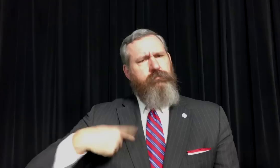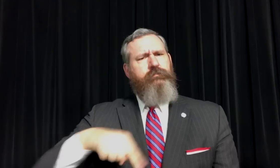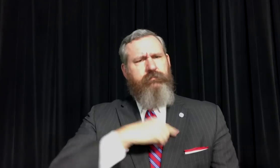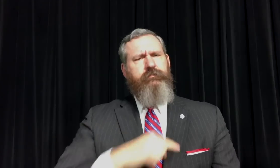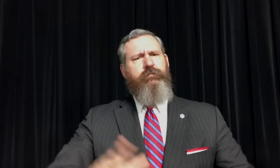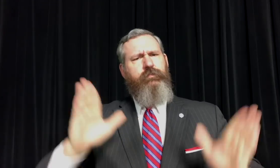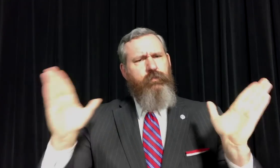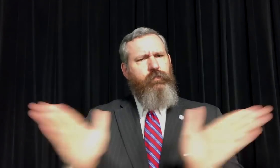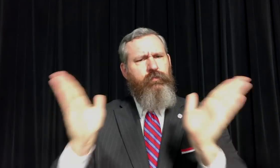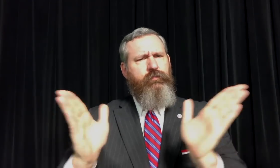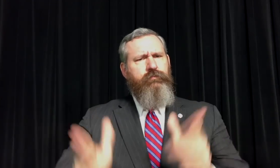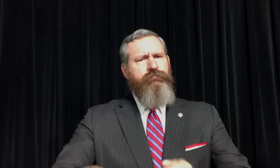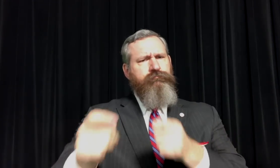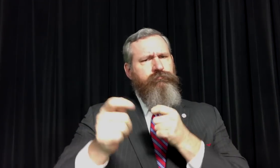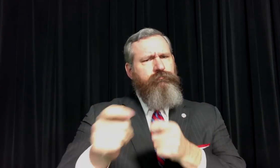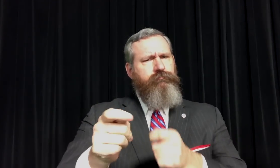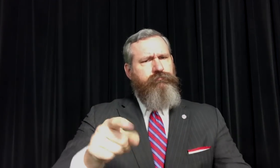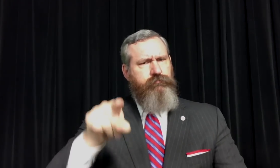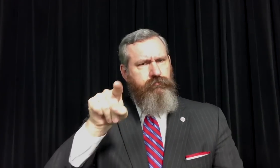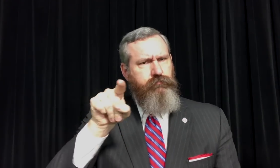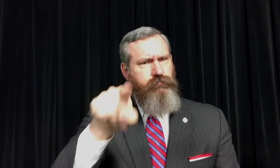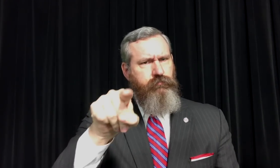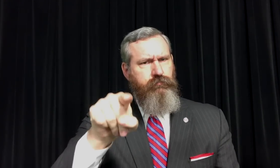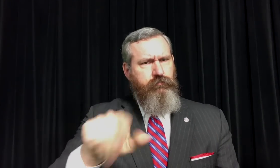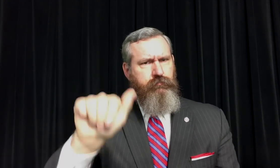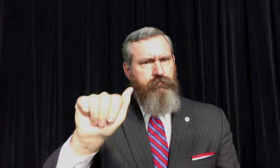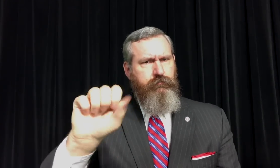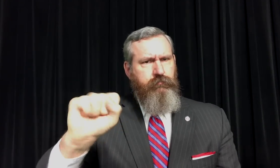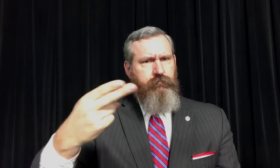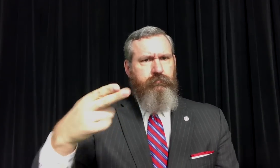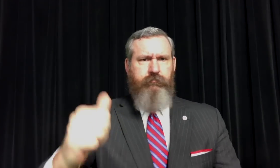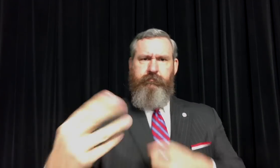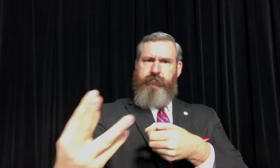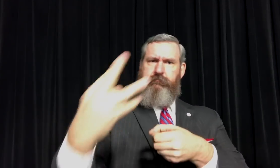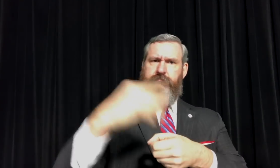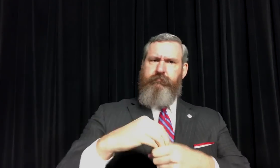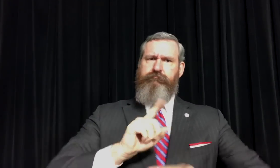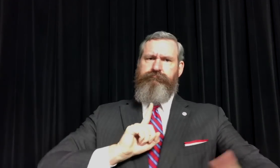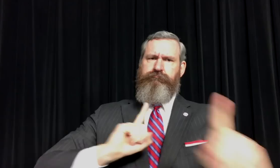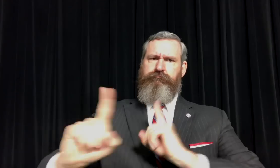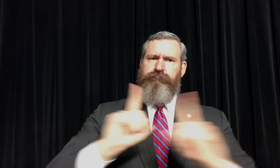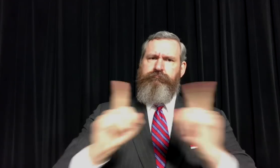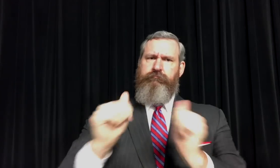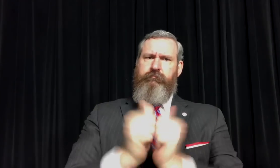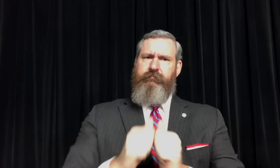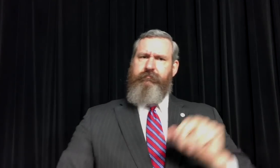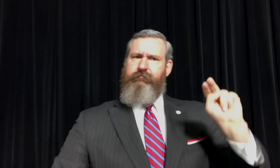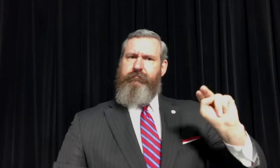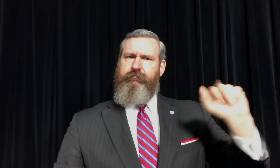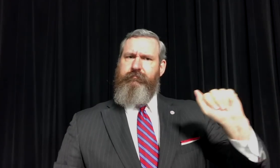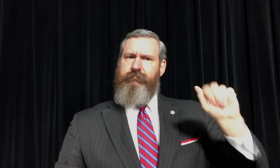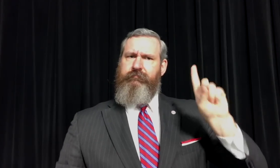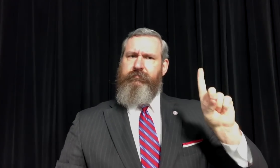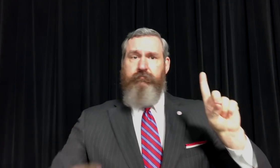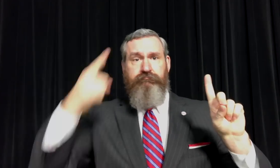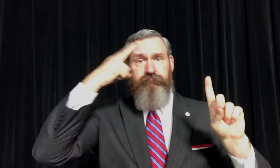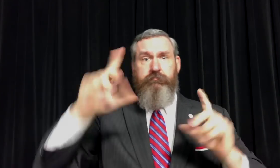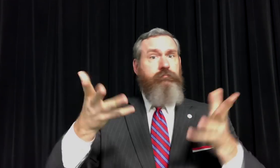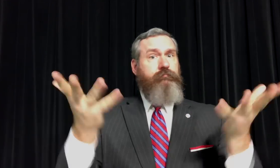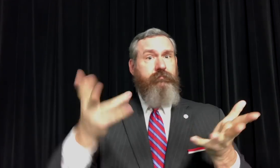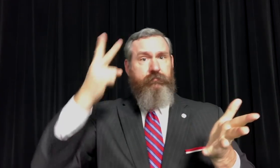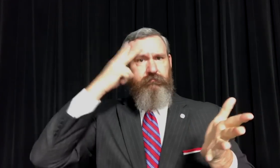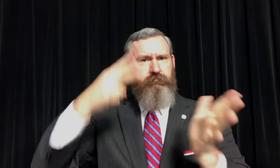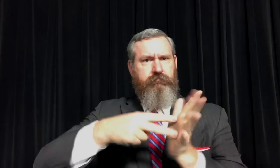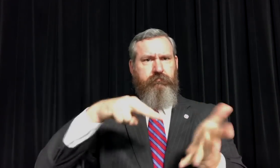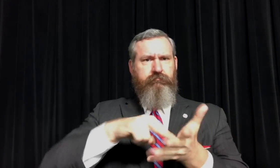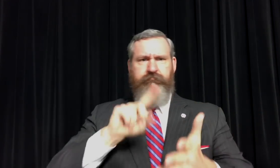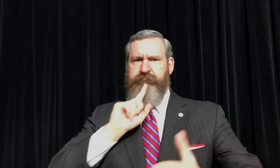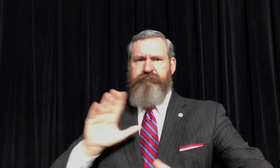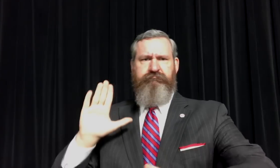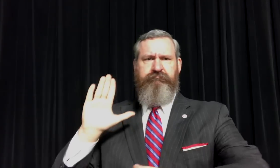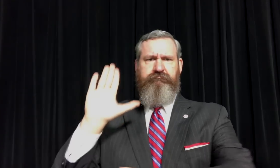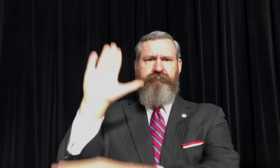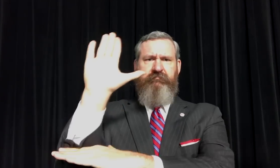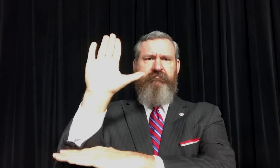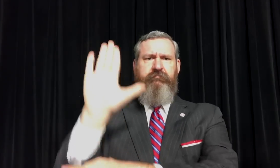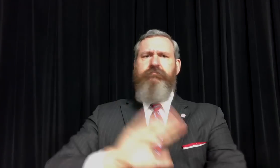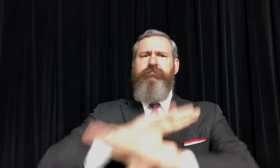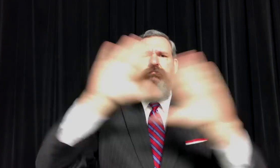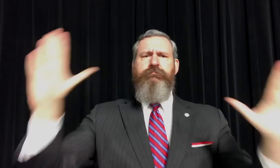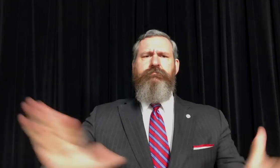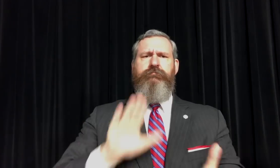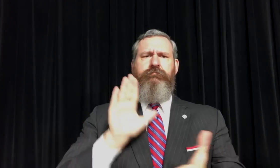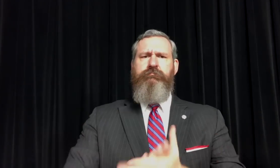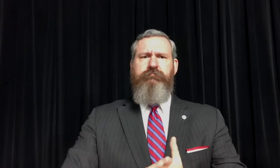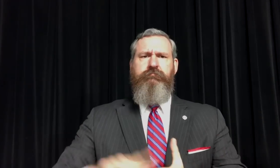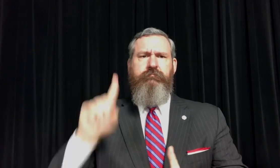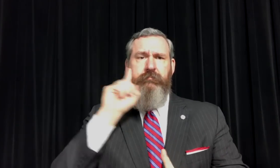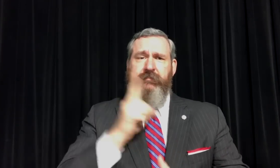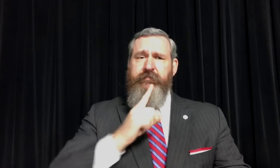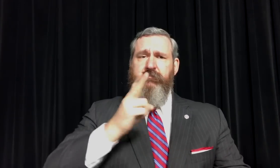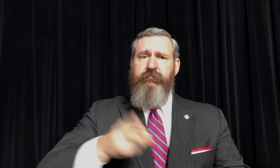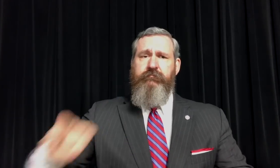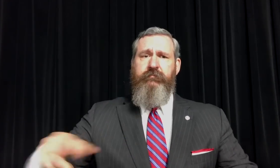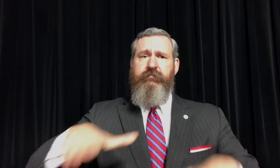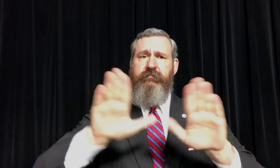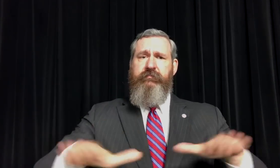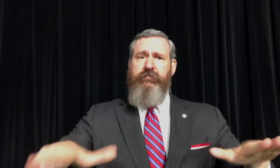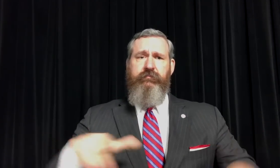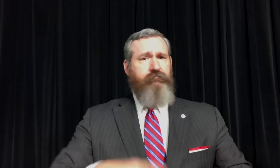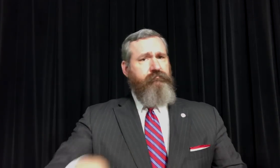We urge ASHA to engage in dialogue with the NAD to ensure that all deaf and hard of hearing children